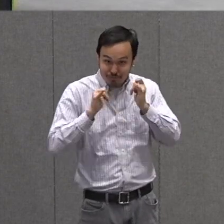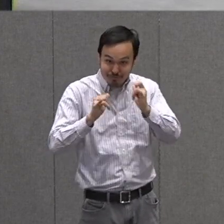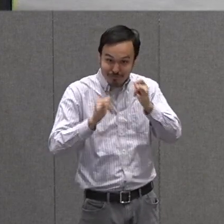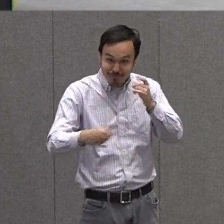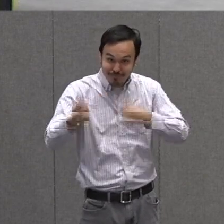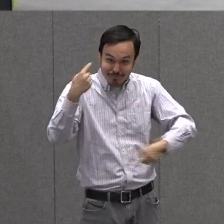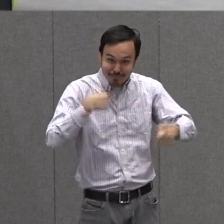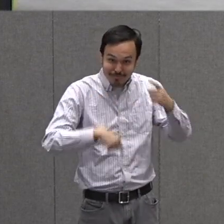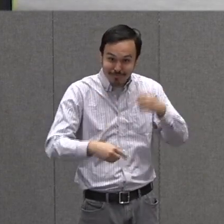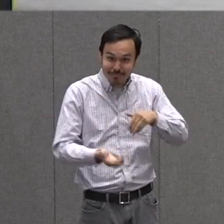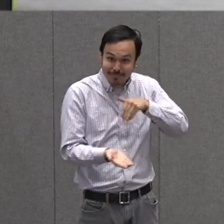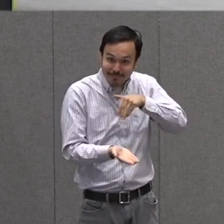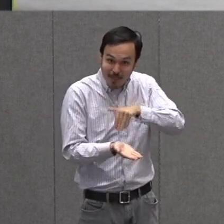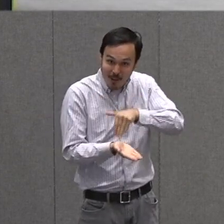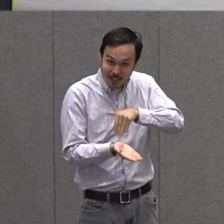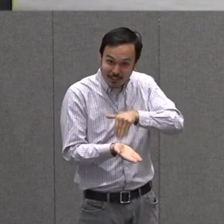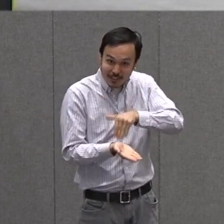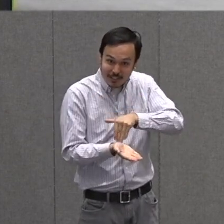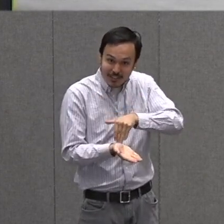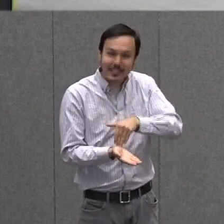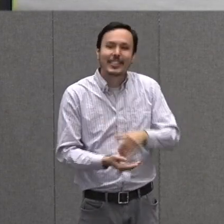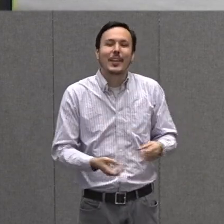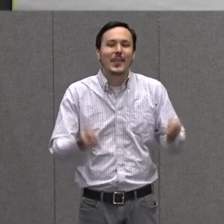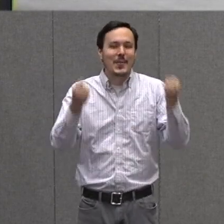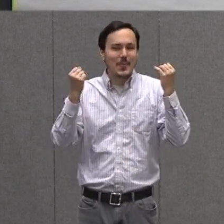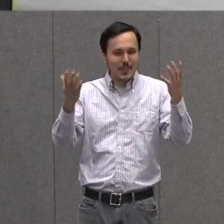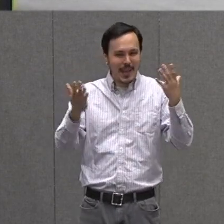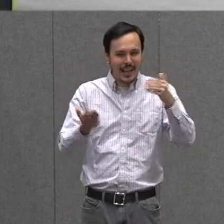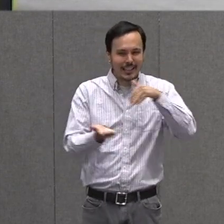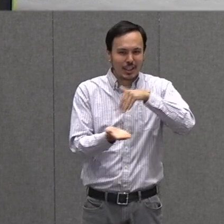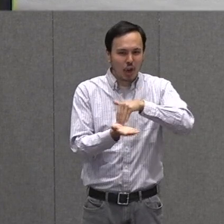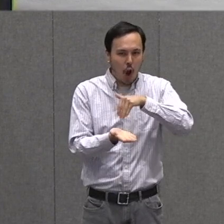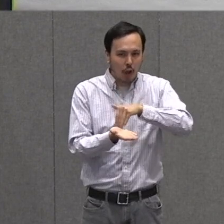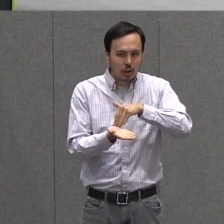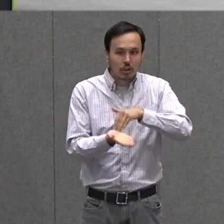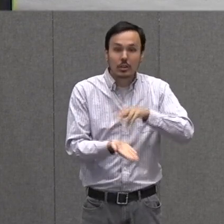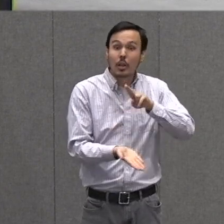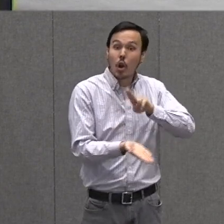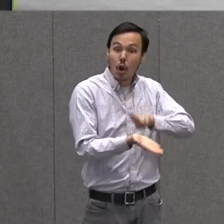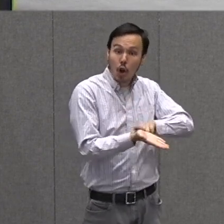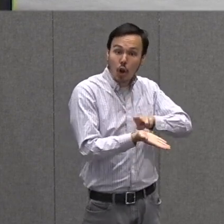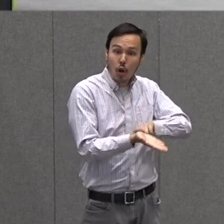We have so many doctors, nurses, and other healthcare workers working so hard